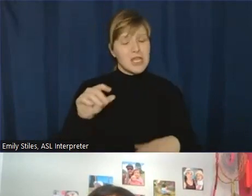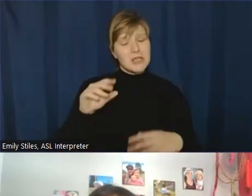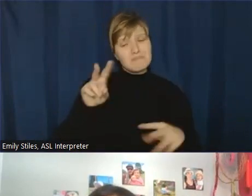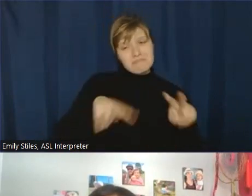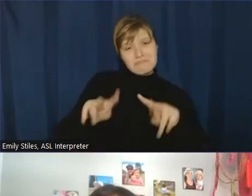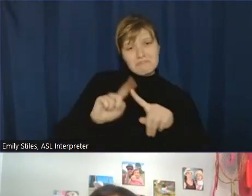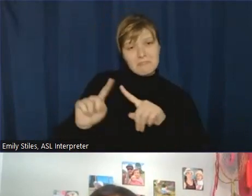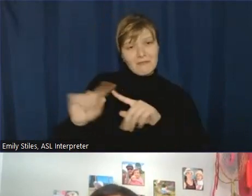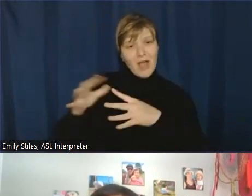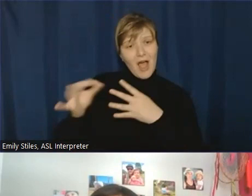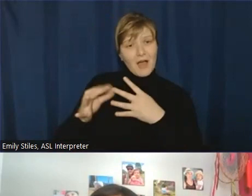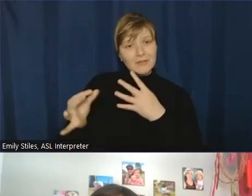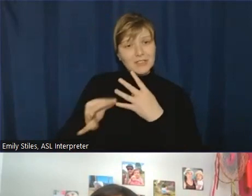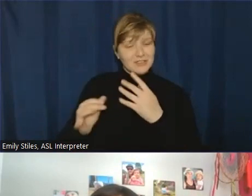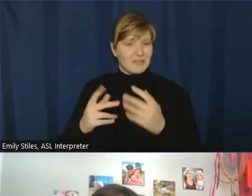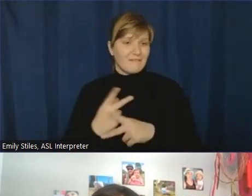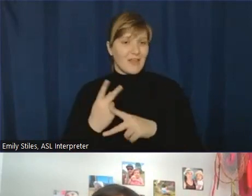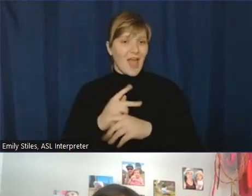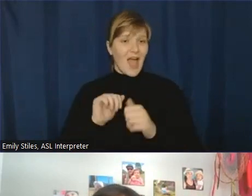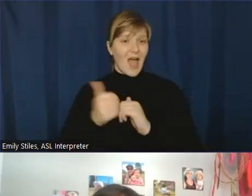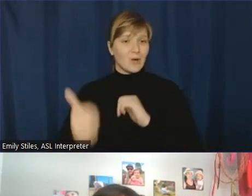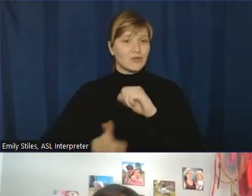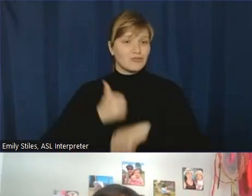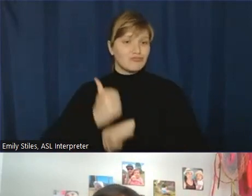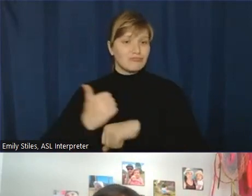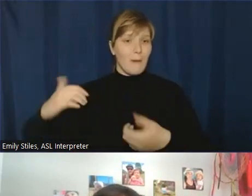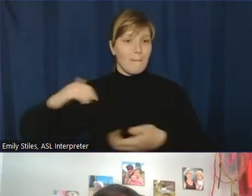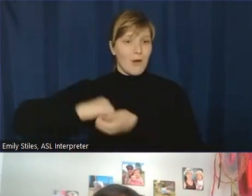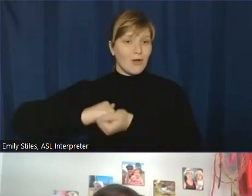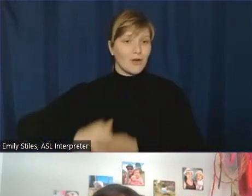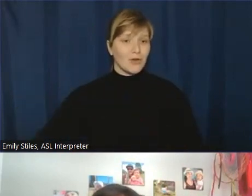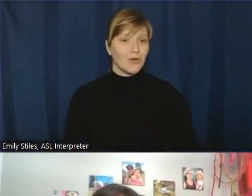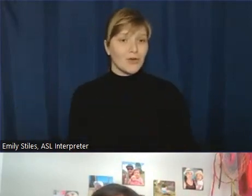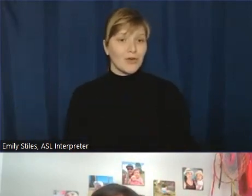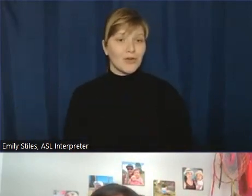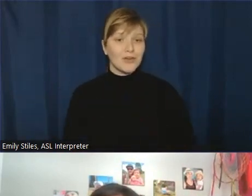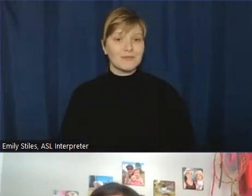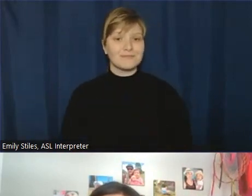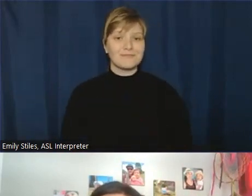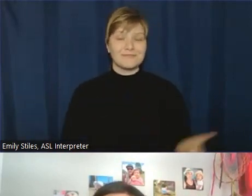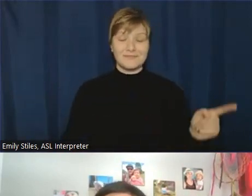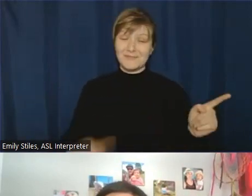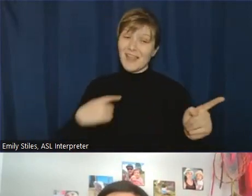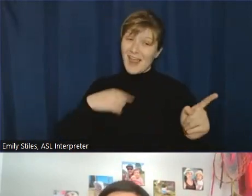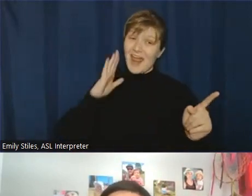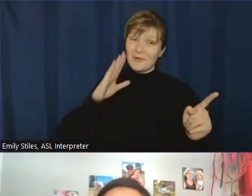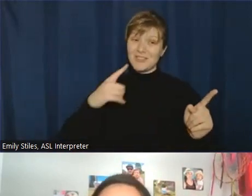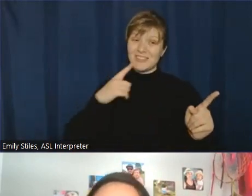And I have to tell you all, you all are sending in some really great questions here.